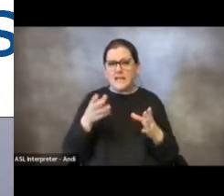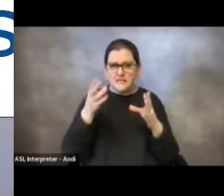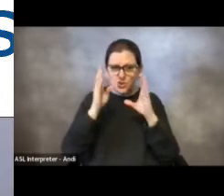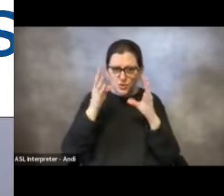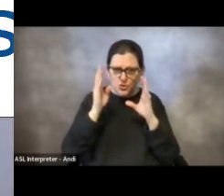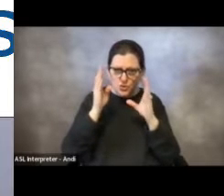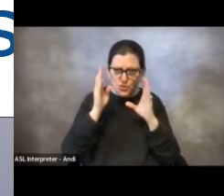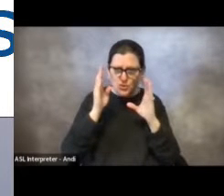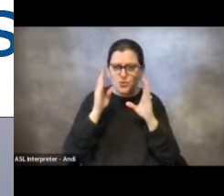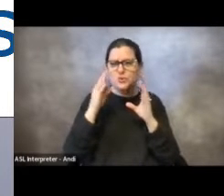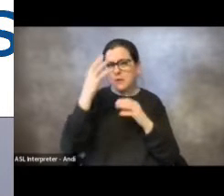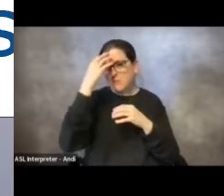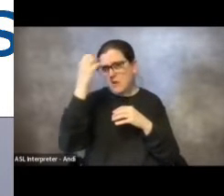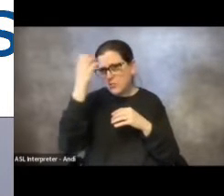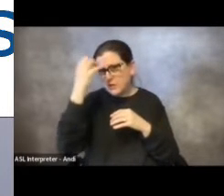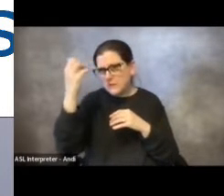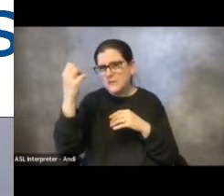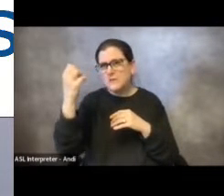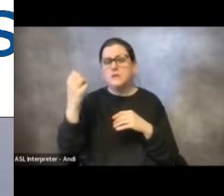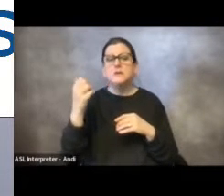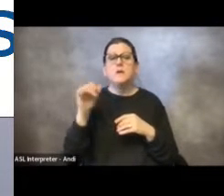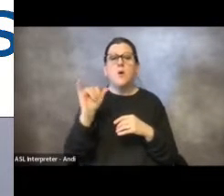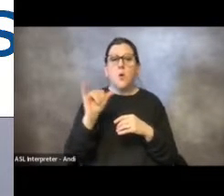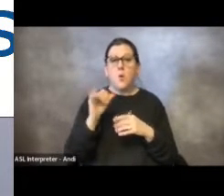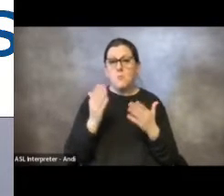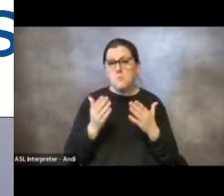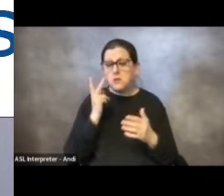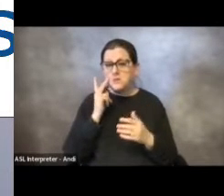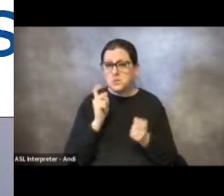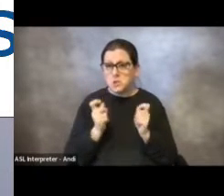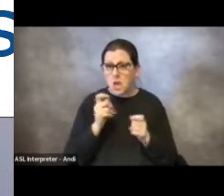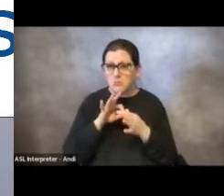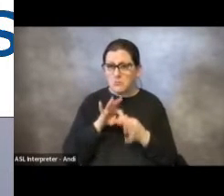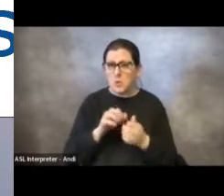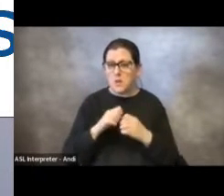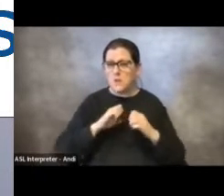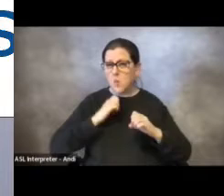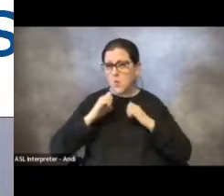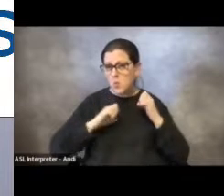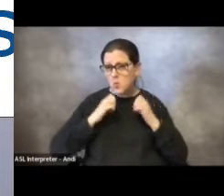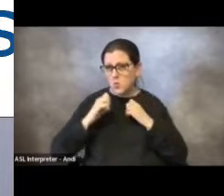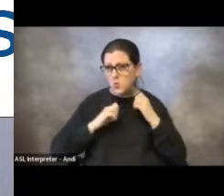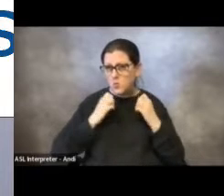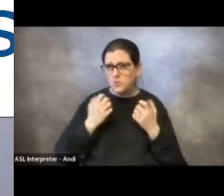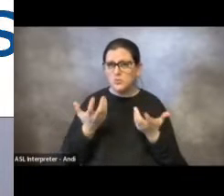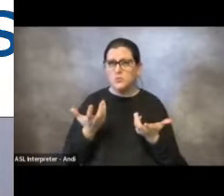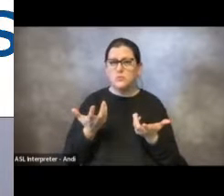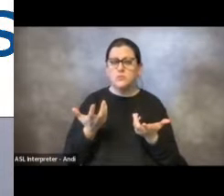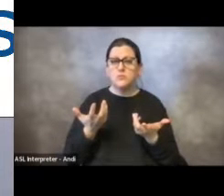memory. And then also you may see changes in emotional aspects